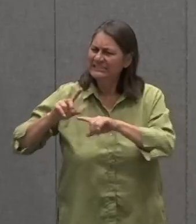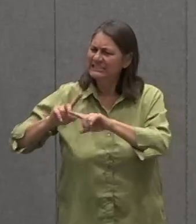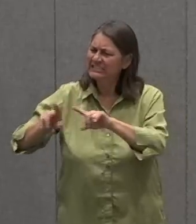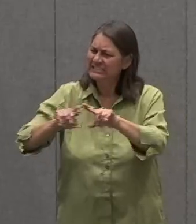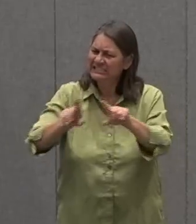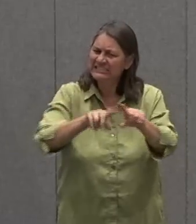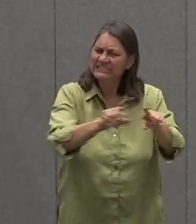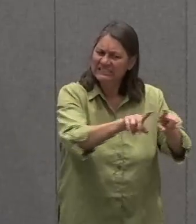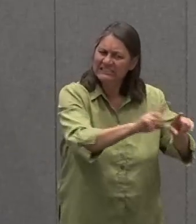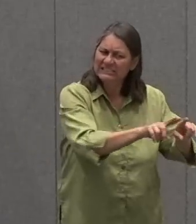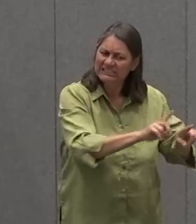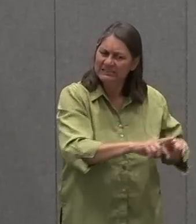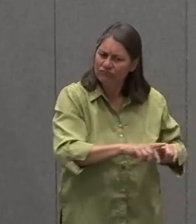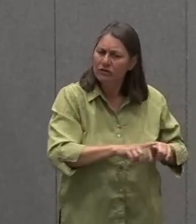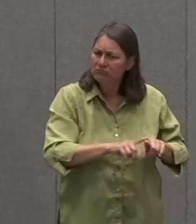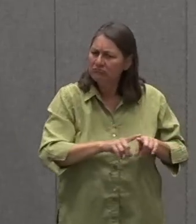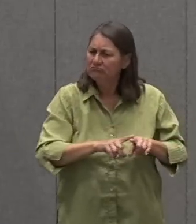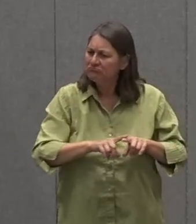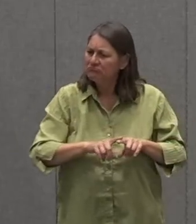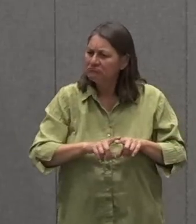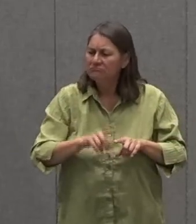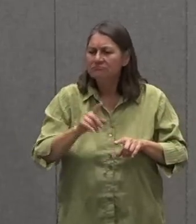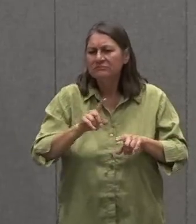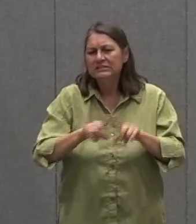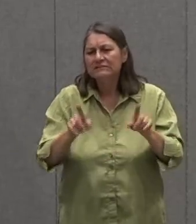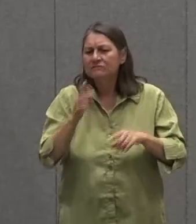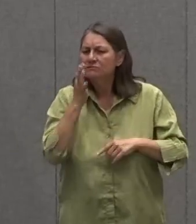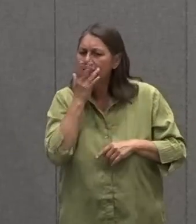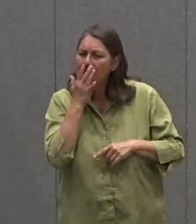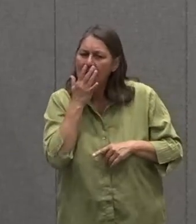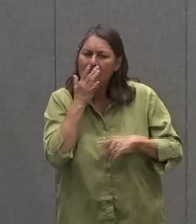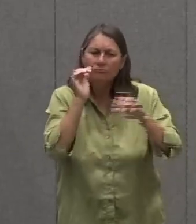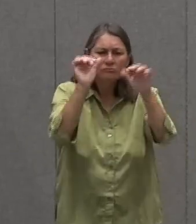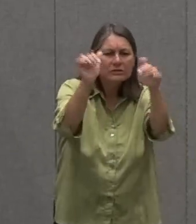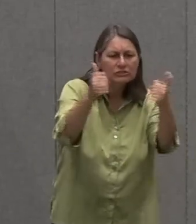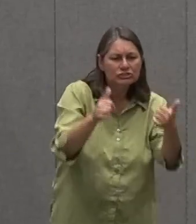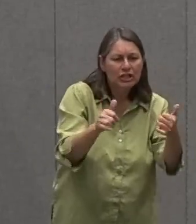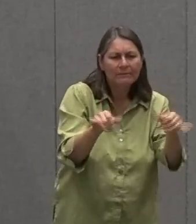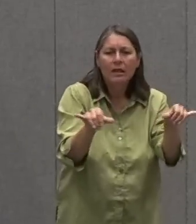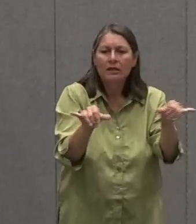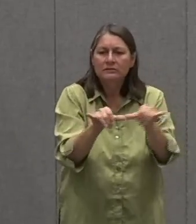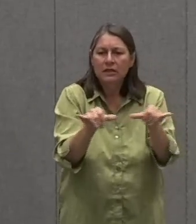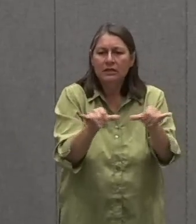They were different colors, shapes, and sizes just as they are today,